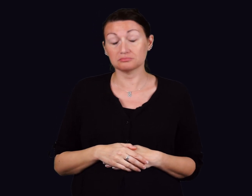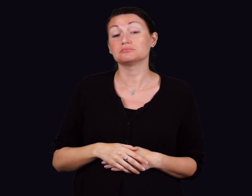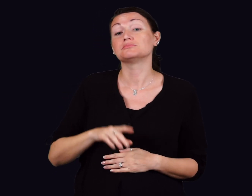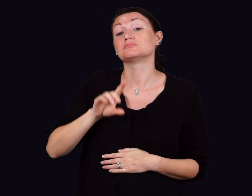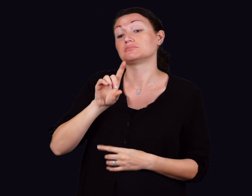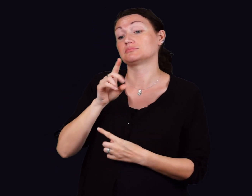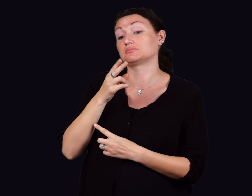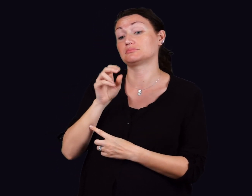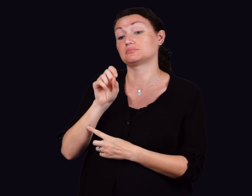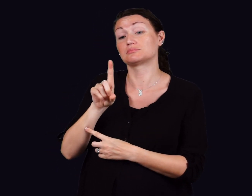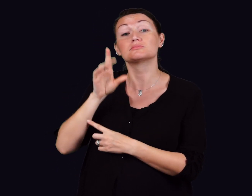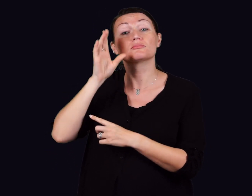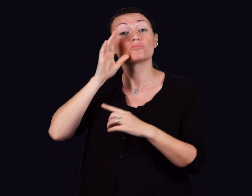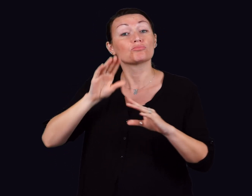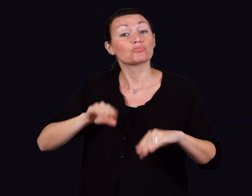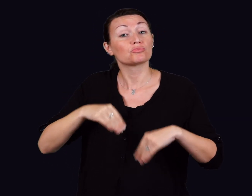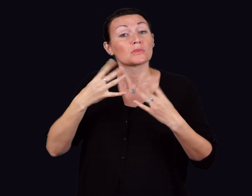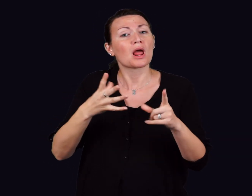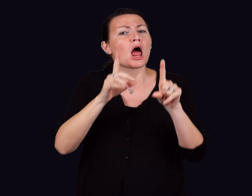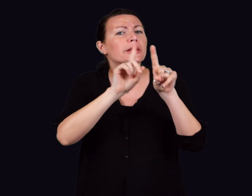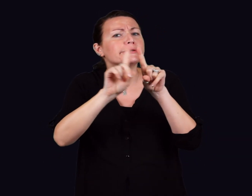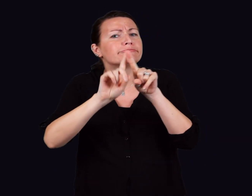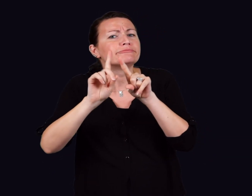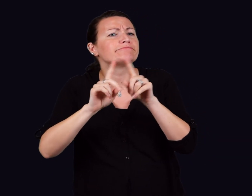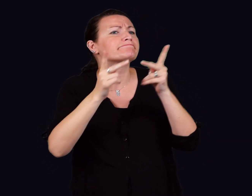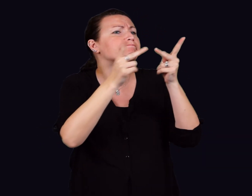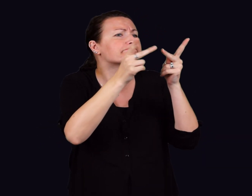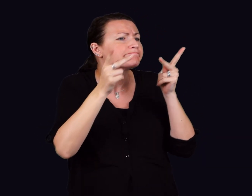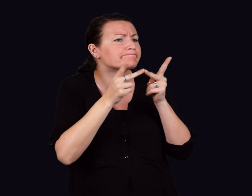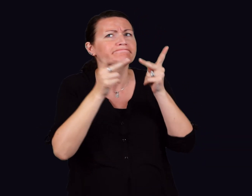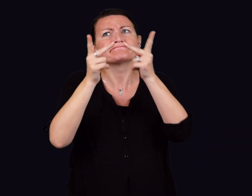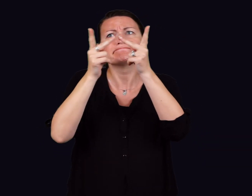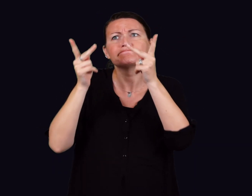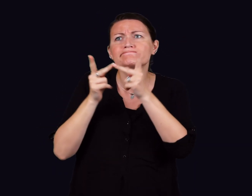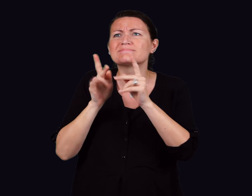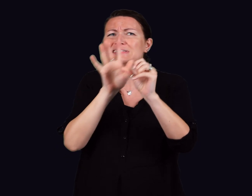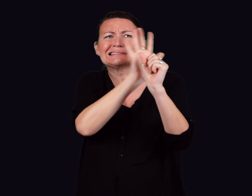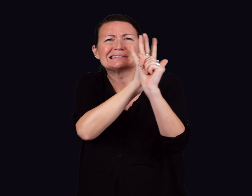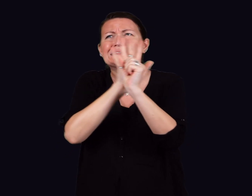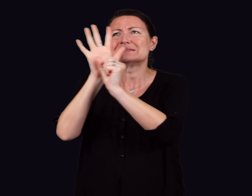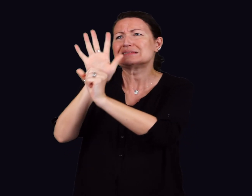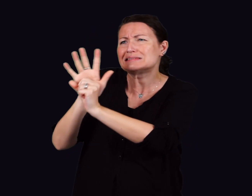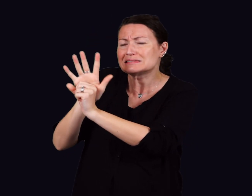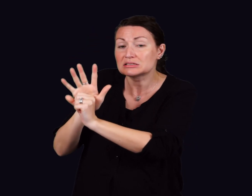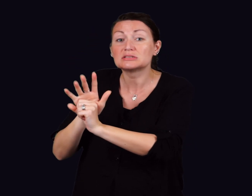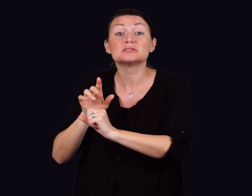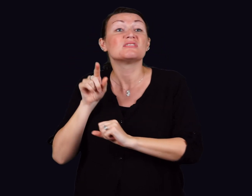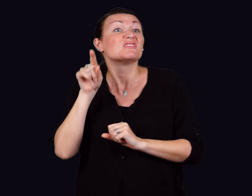*DHHSD will provide stationary or mobile equipment labs in every region of the state